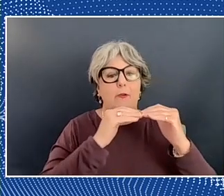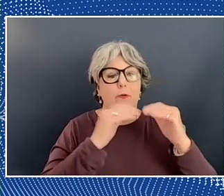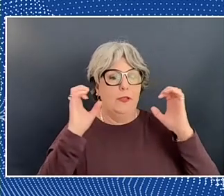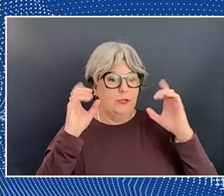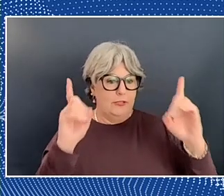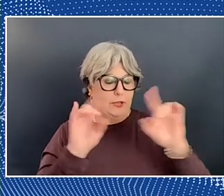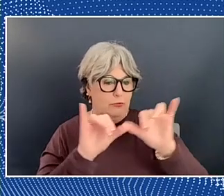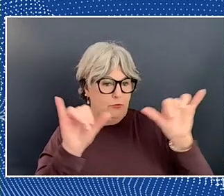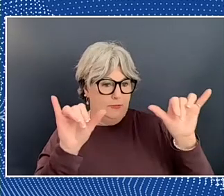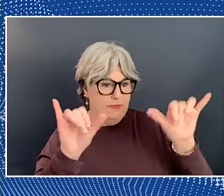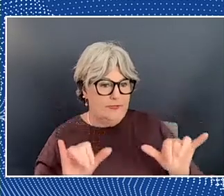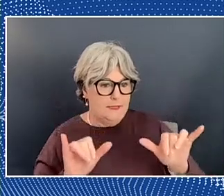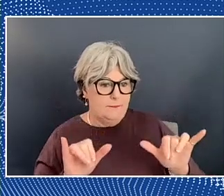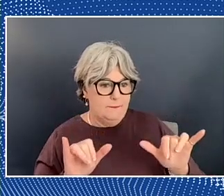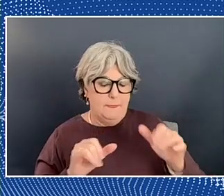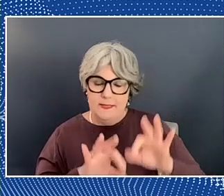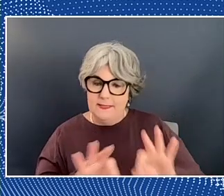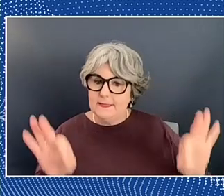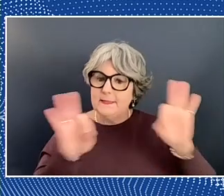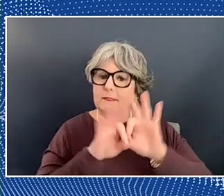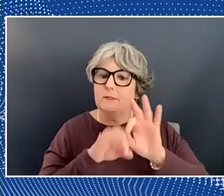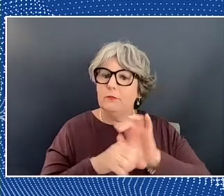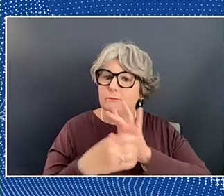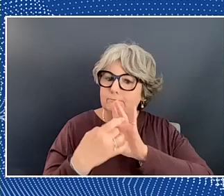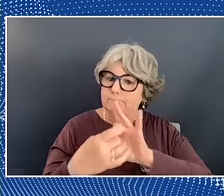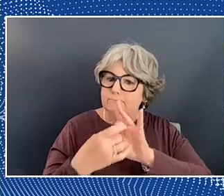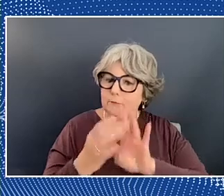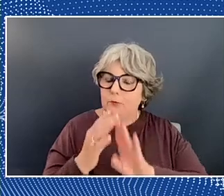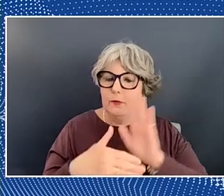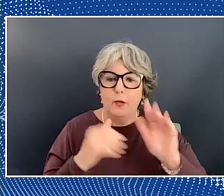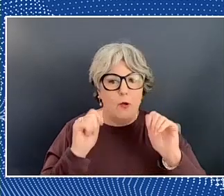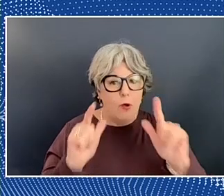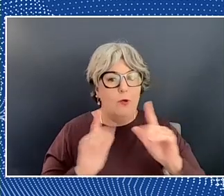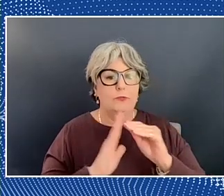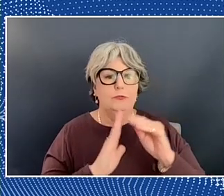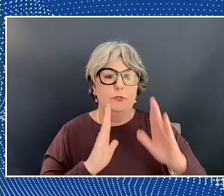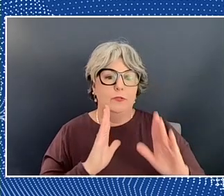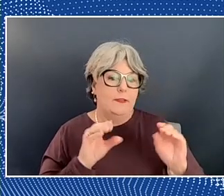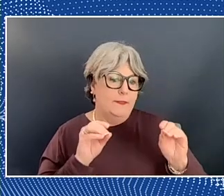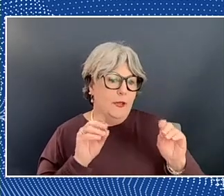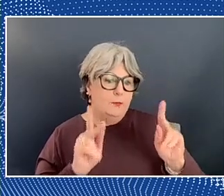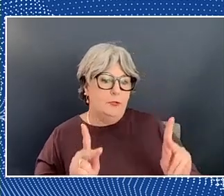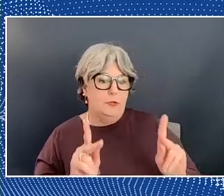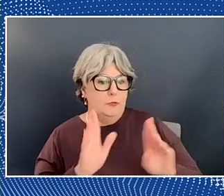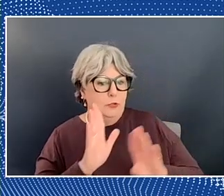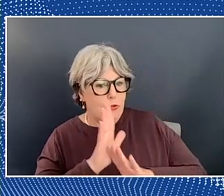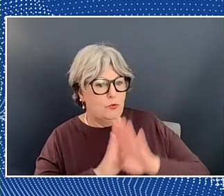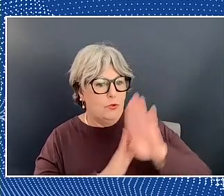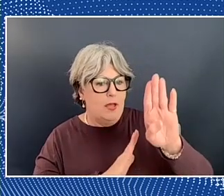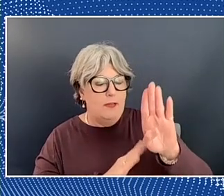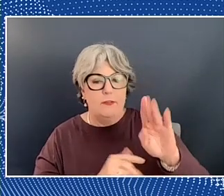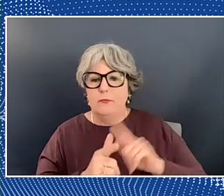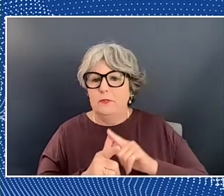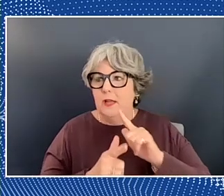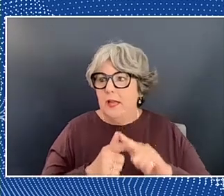It's essential that we work together to ensure that all students have the opportunity to thrive without being shackled by the weight of student loans,